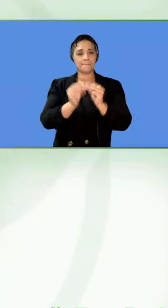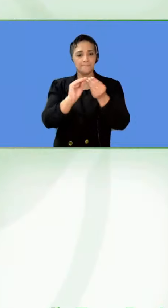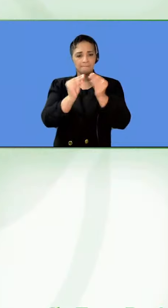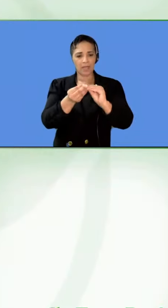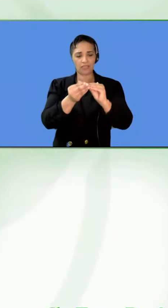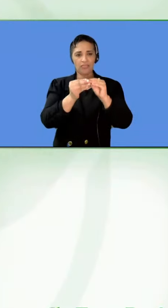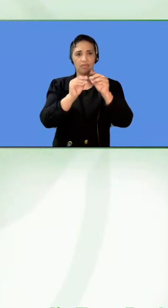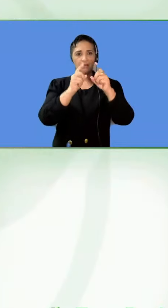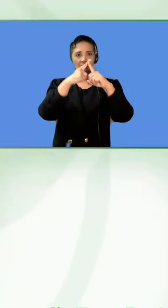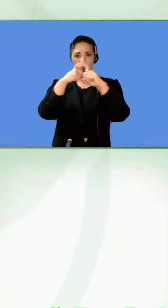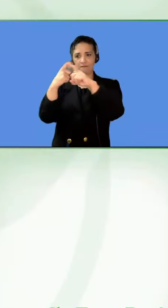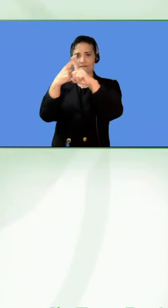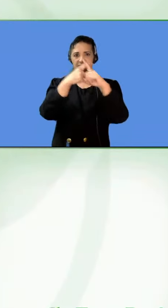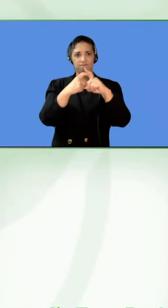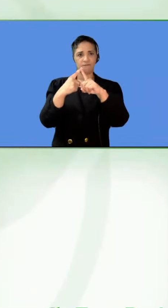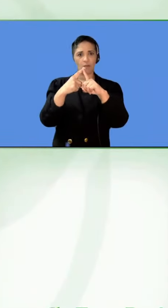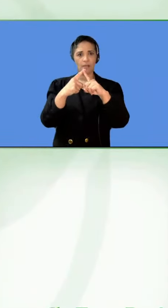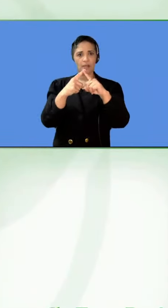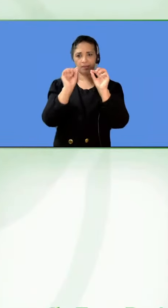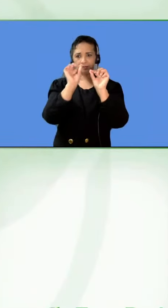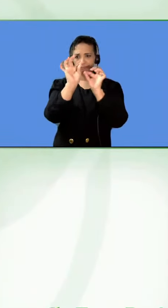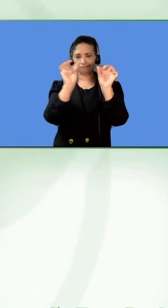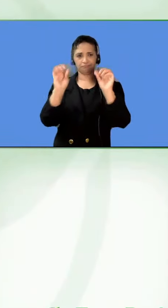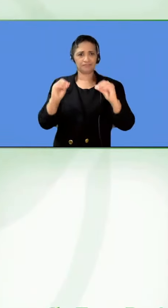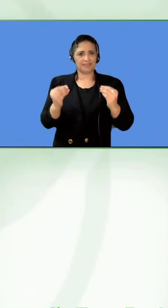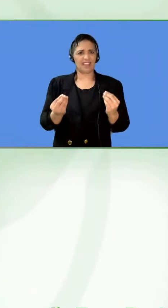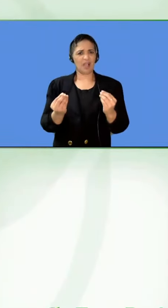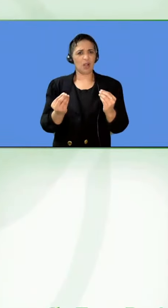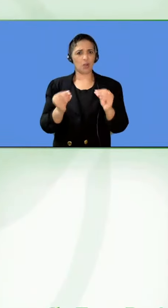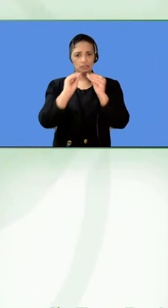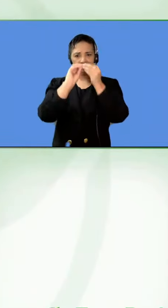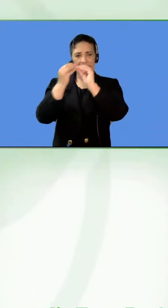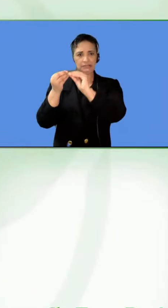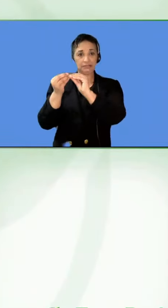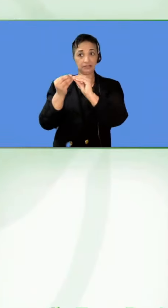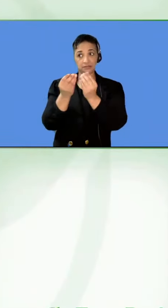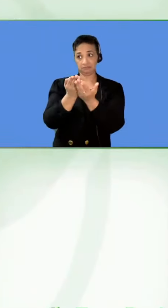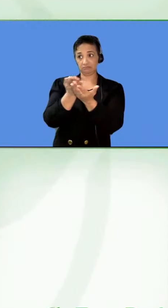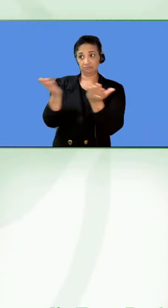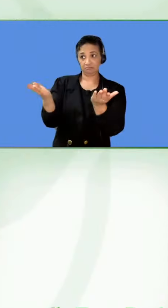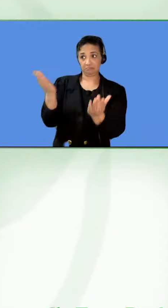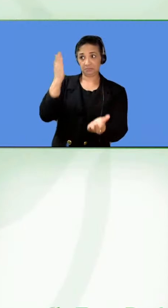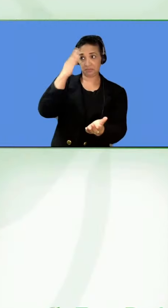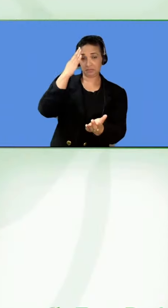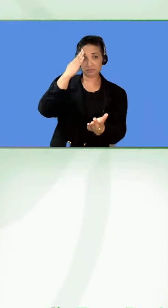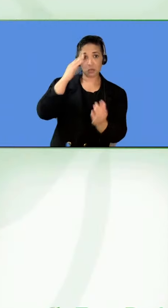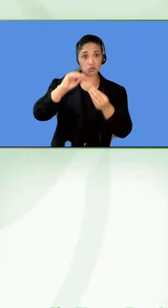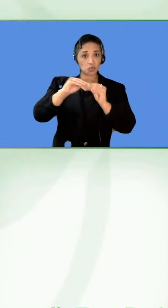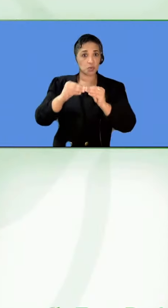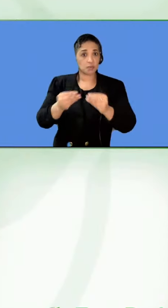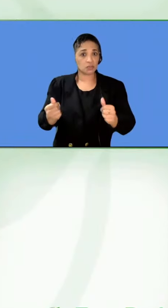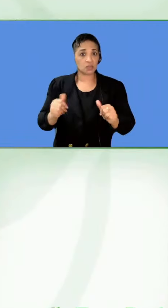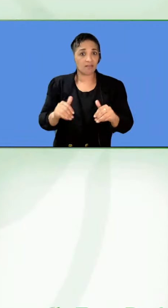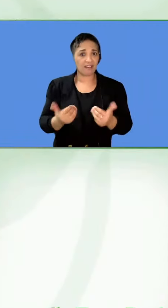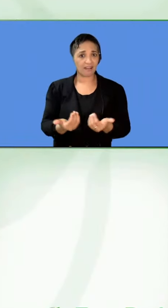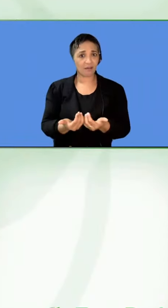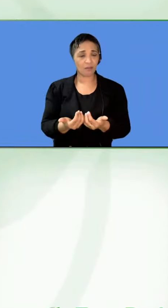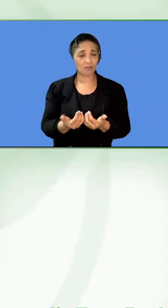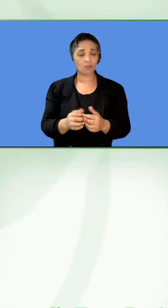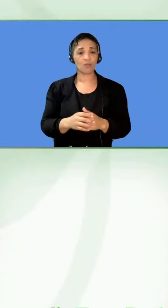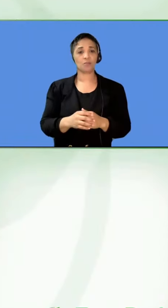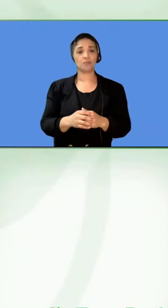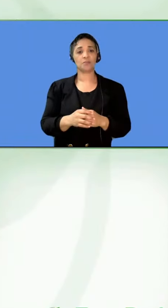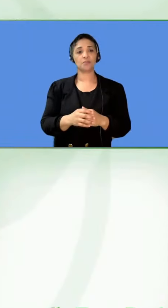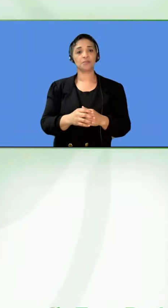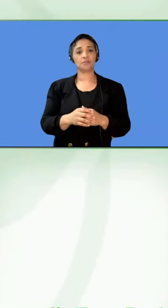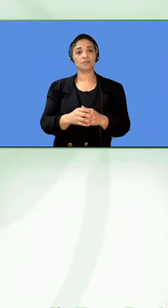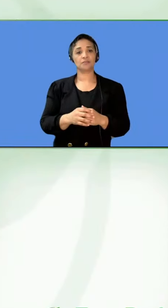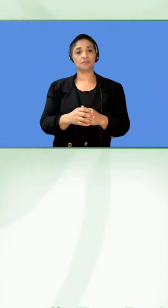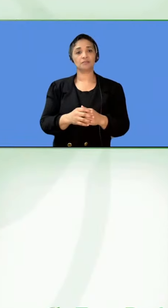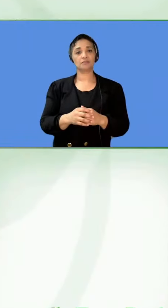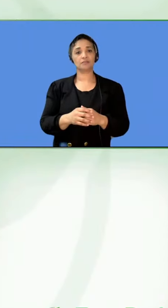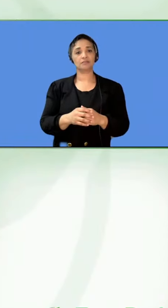Is there any solution on the market you can see which is really good fitting let's say